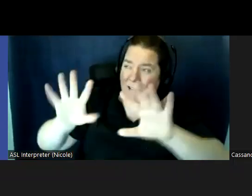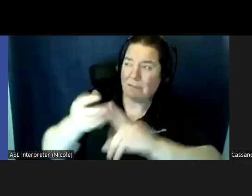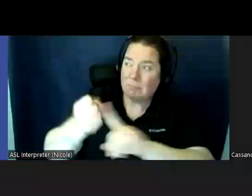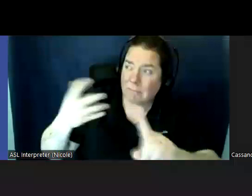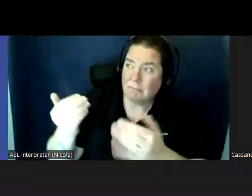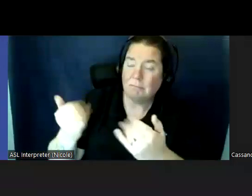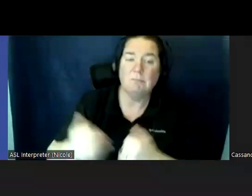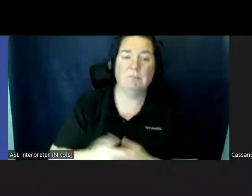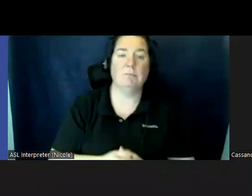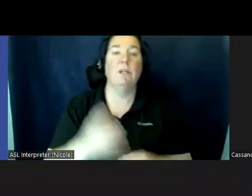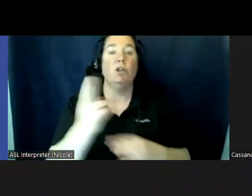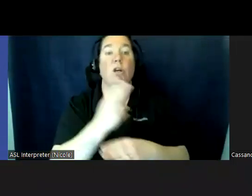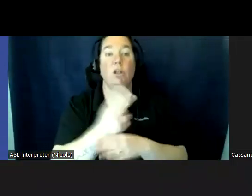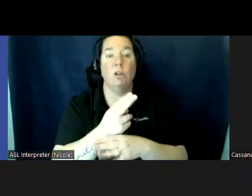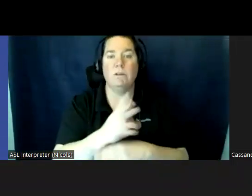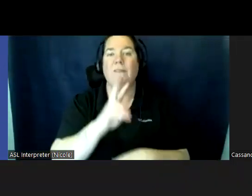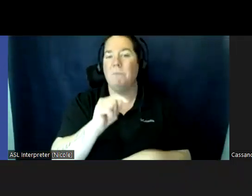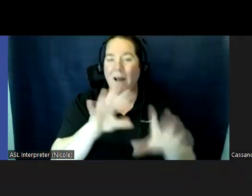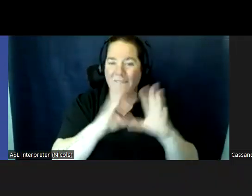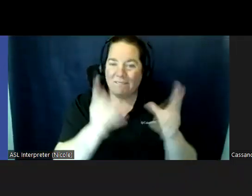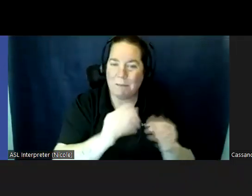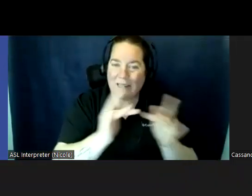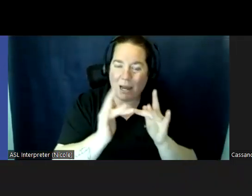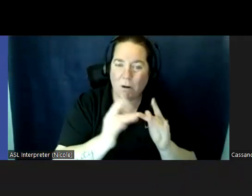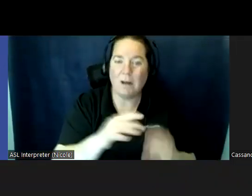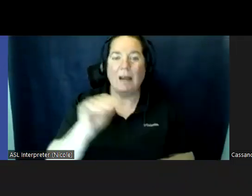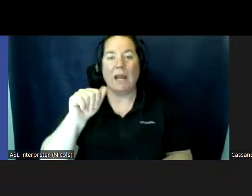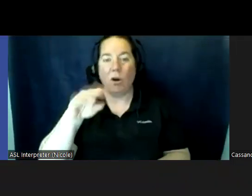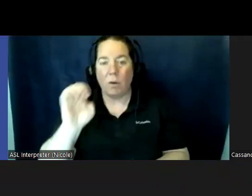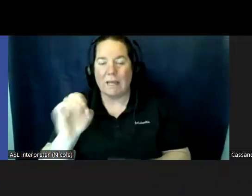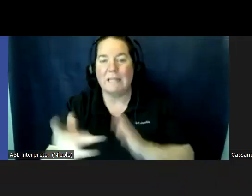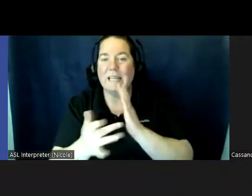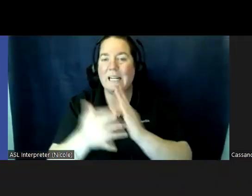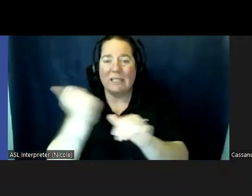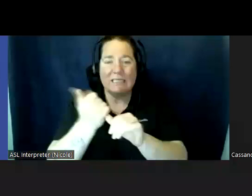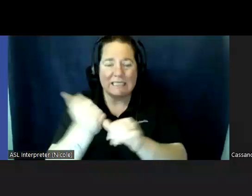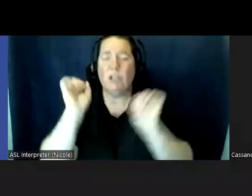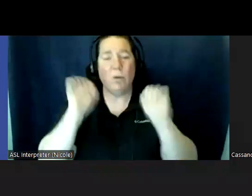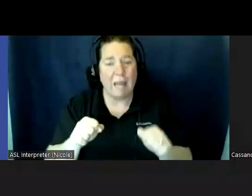organizations like Vermont Family Network or the AOE technical assistance line to get information.